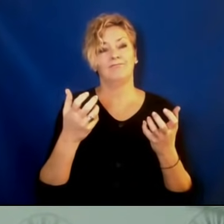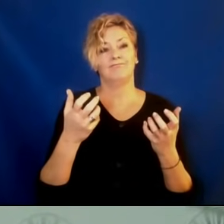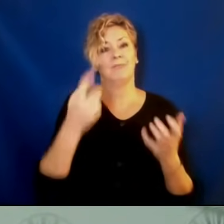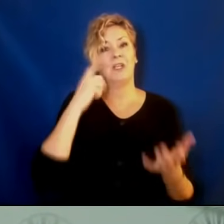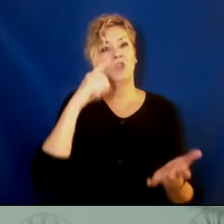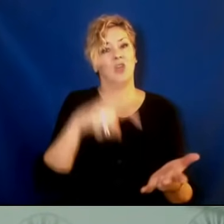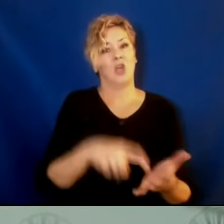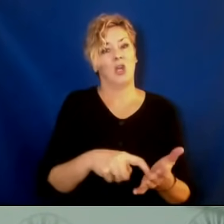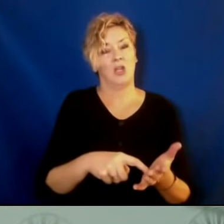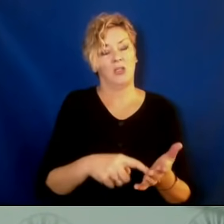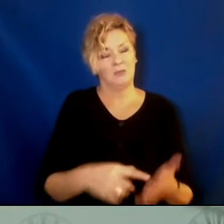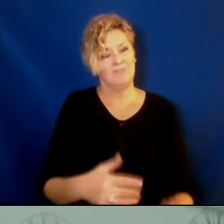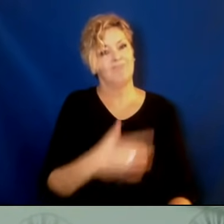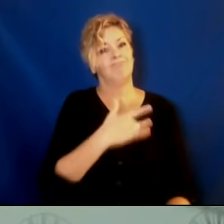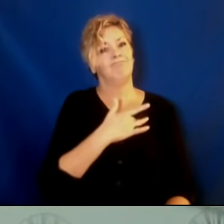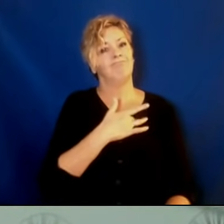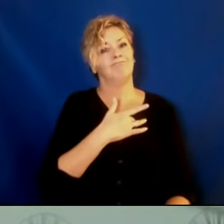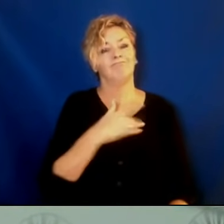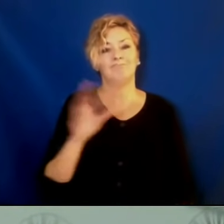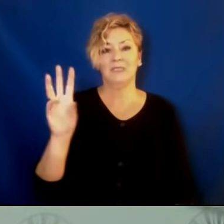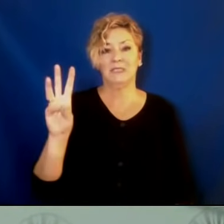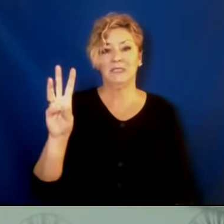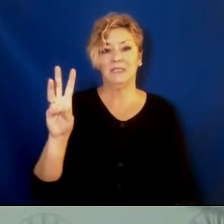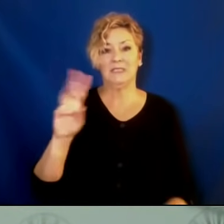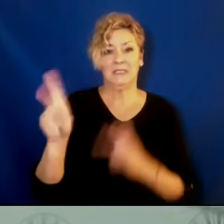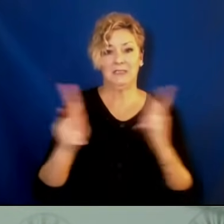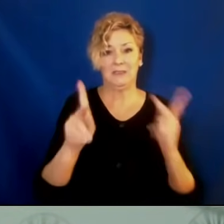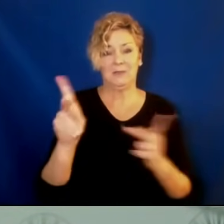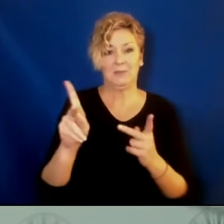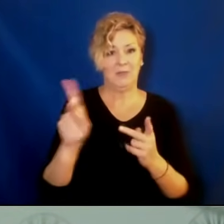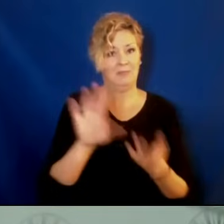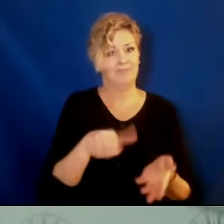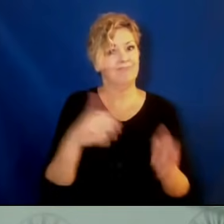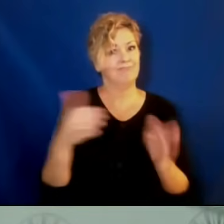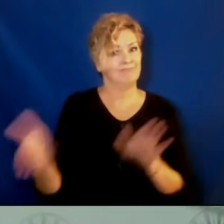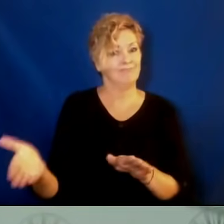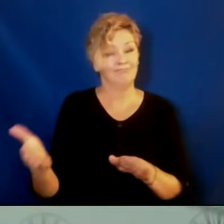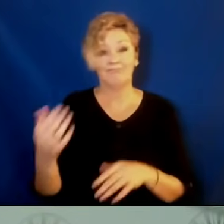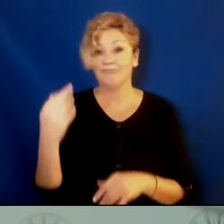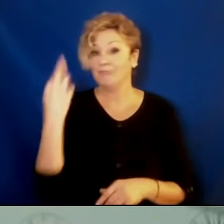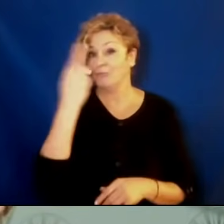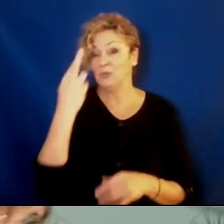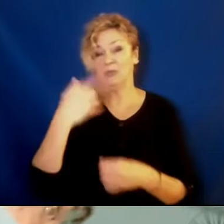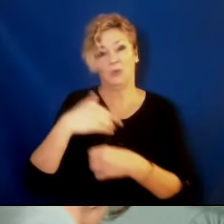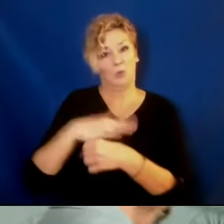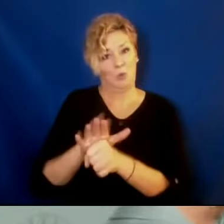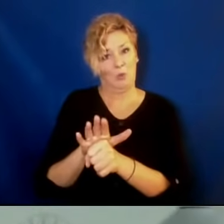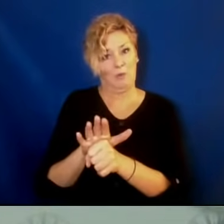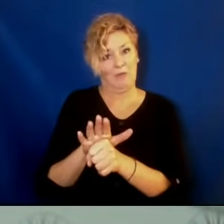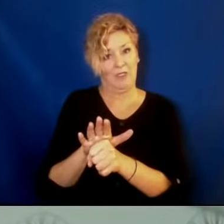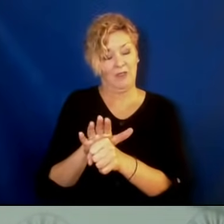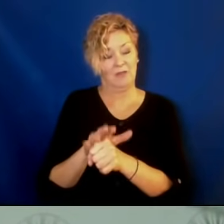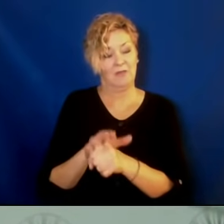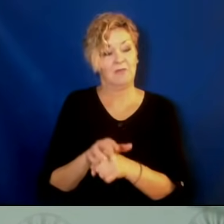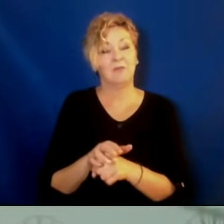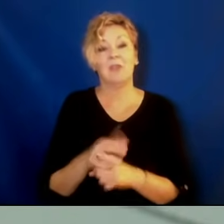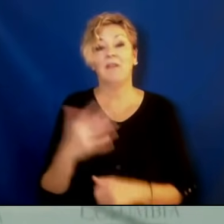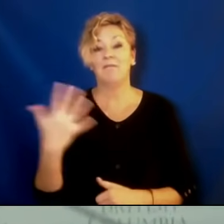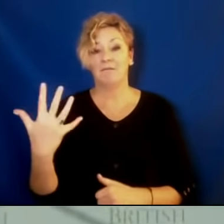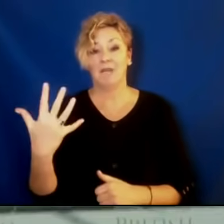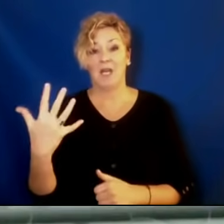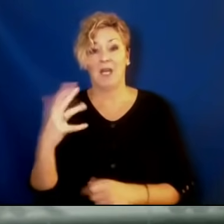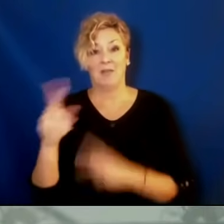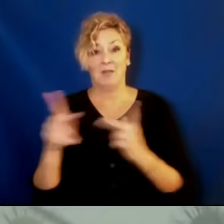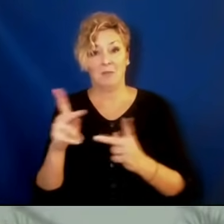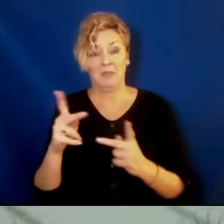and live safely.